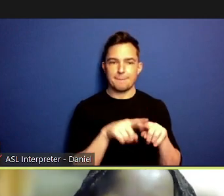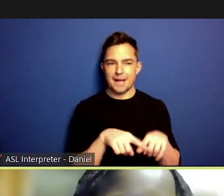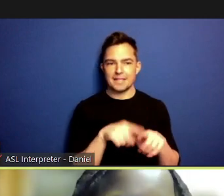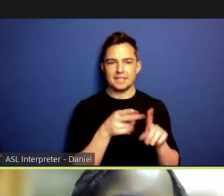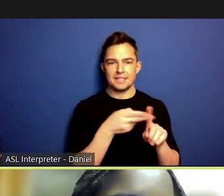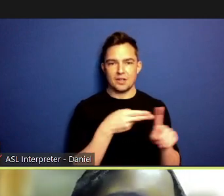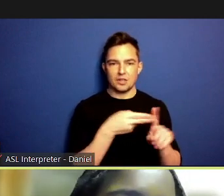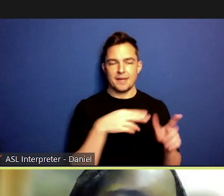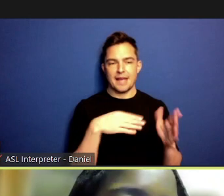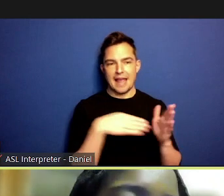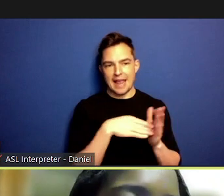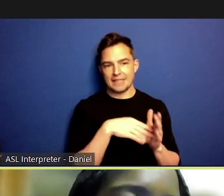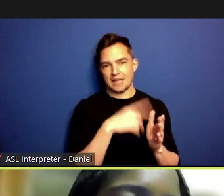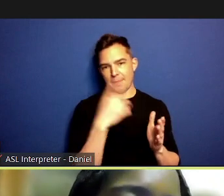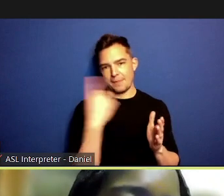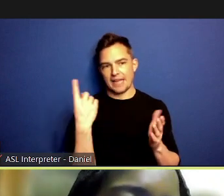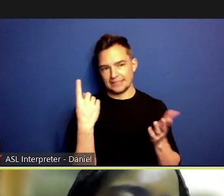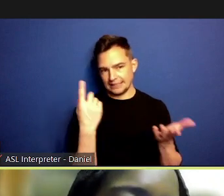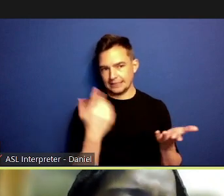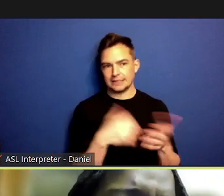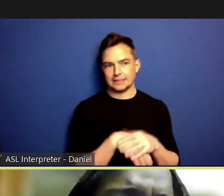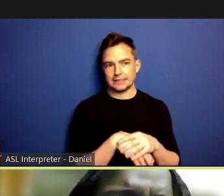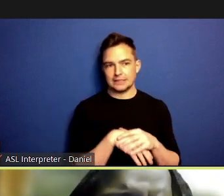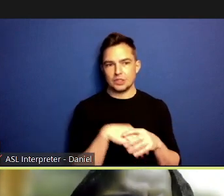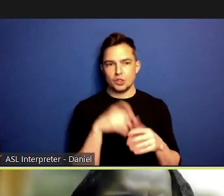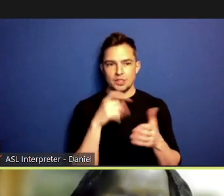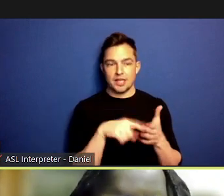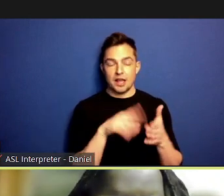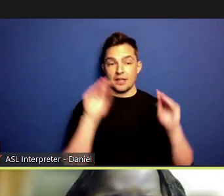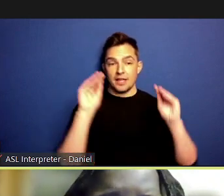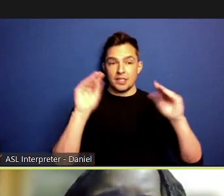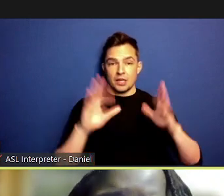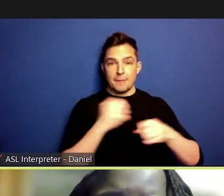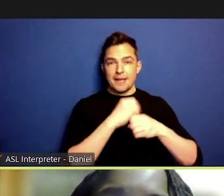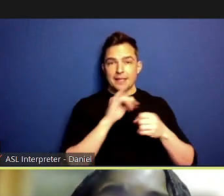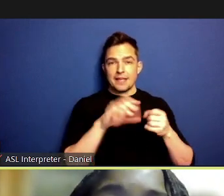So you can see how the educators are really creating that situation for themselves, but